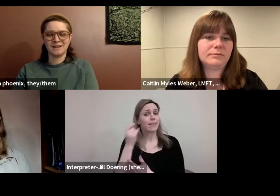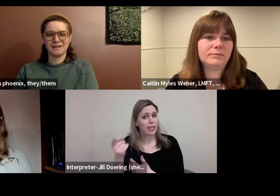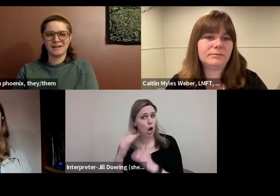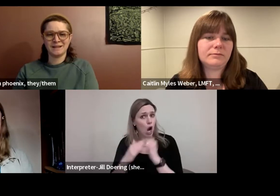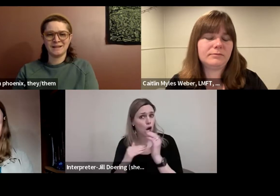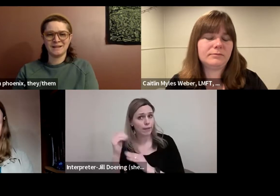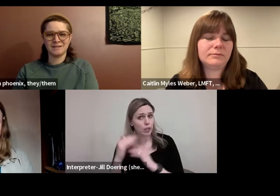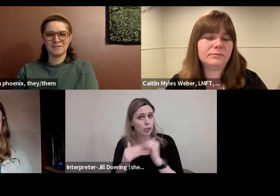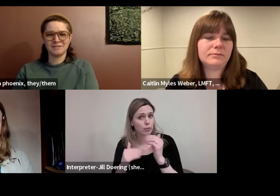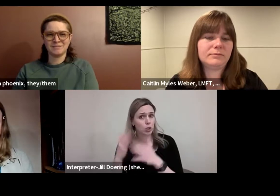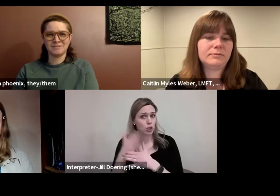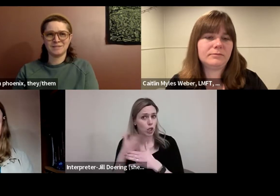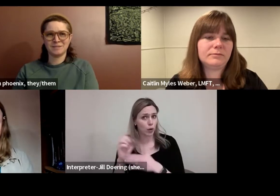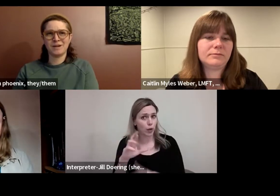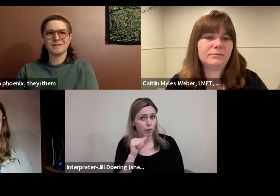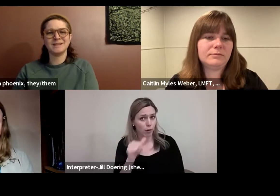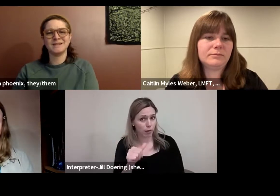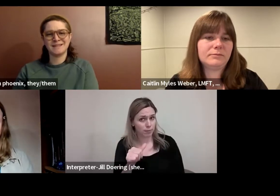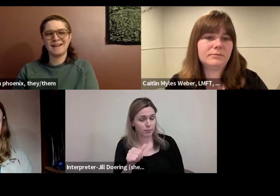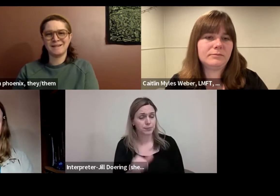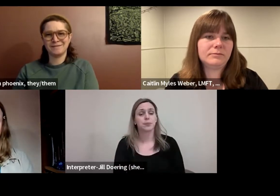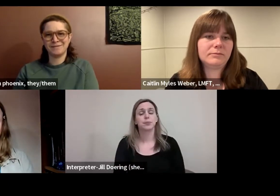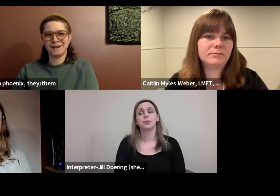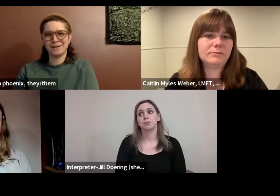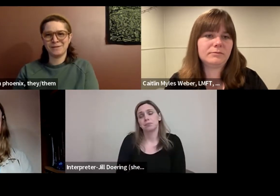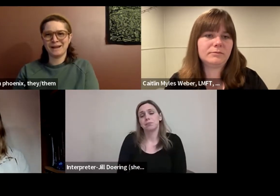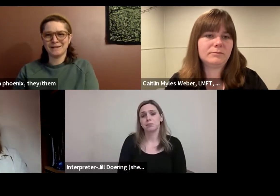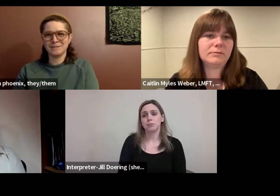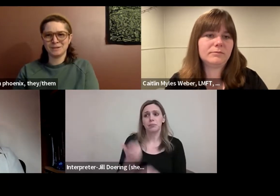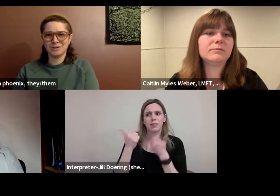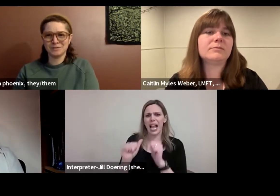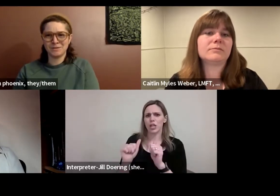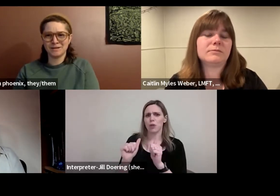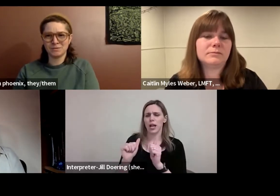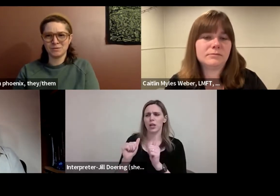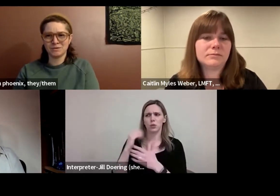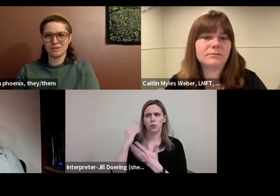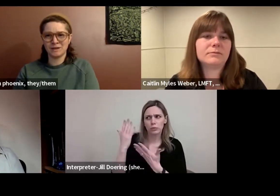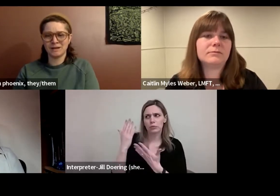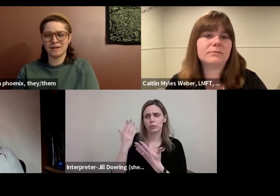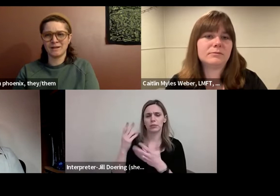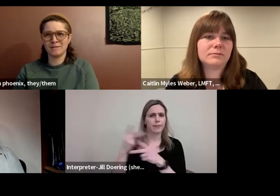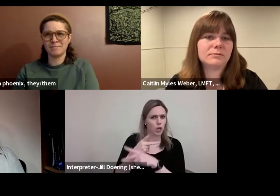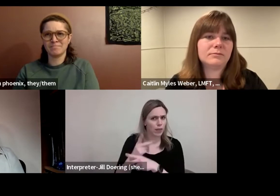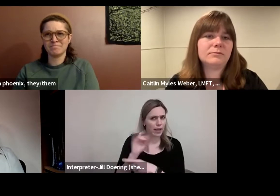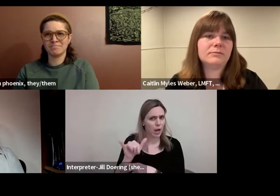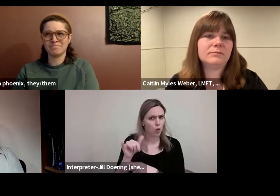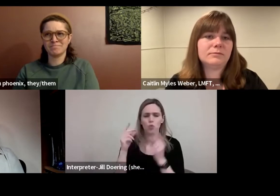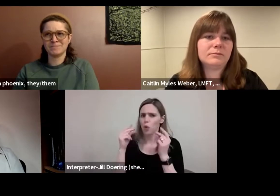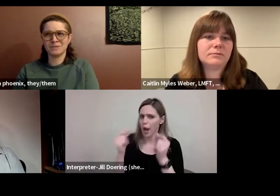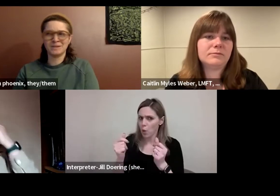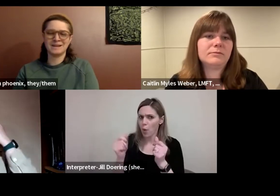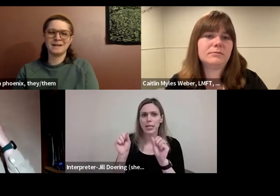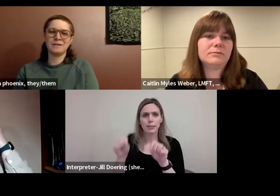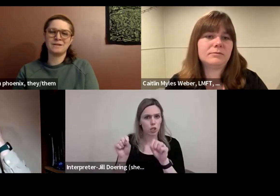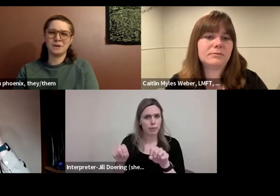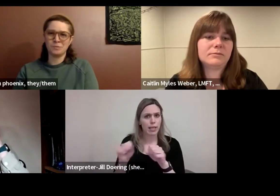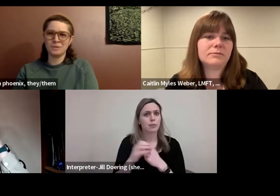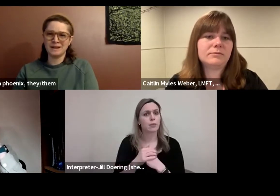you know, I like to process that right away as much as possible so that it's out in the open